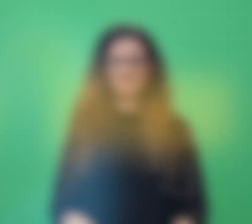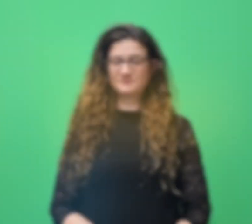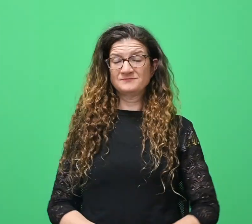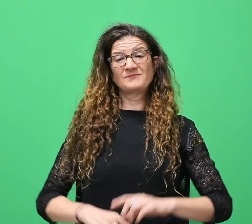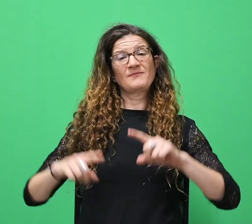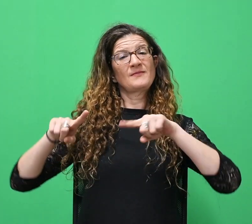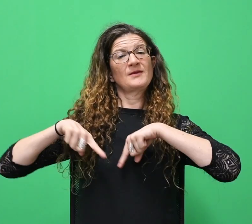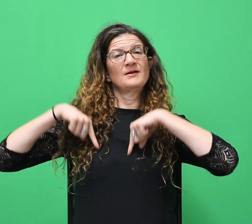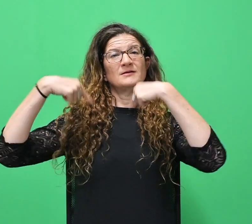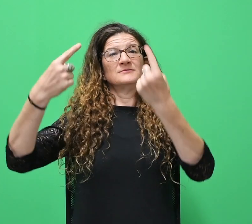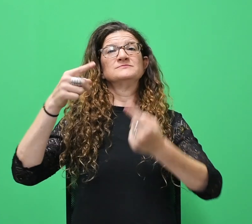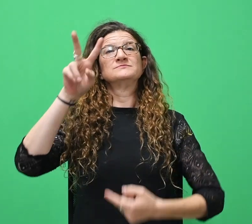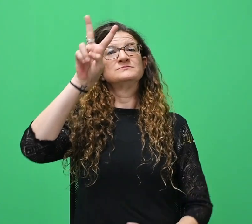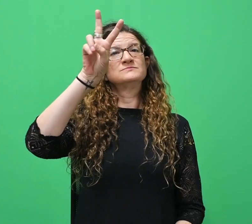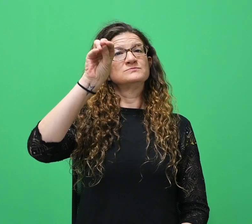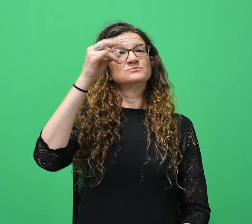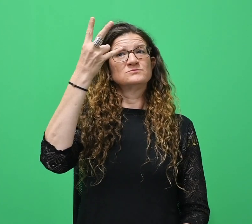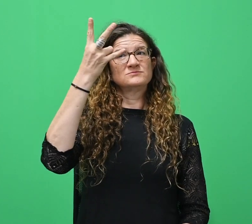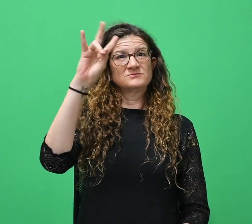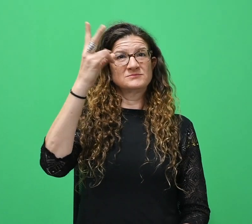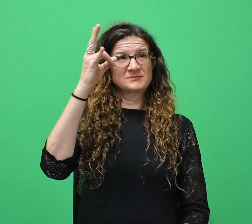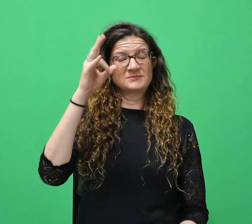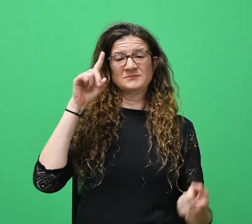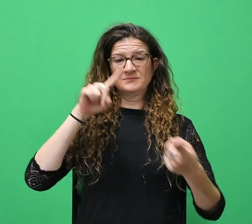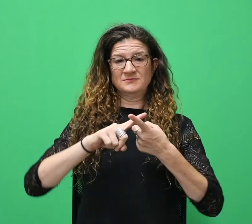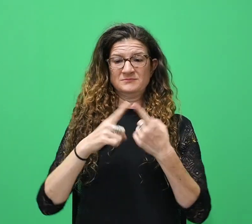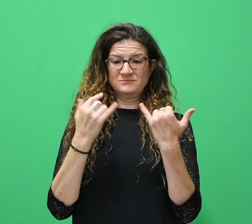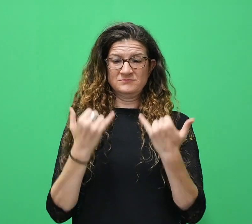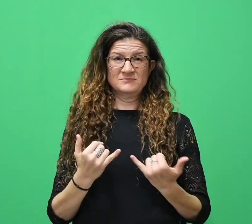Since 2017 until now,